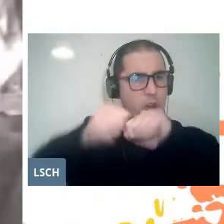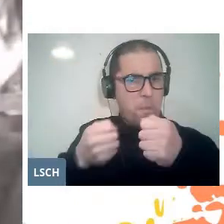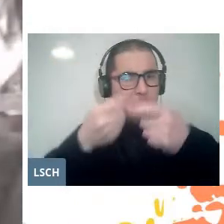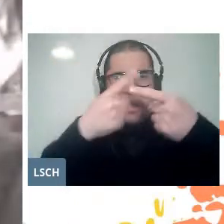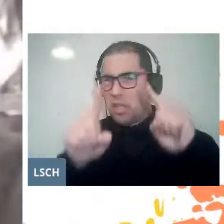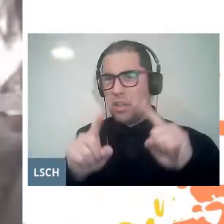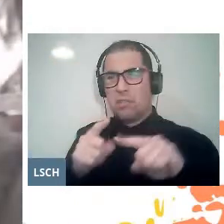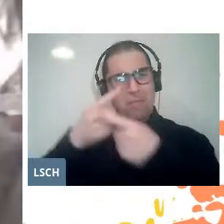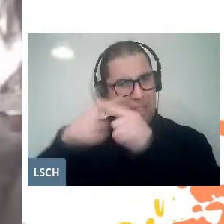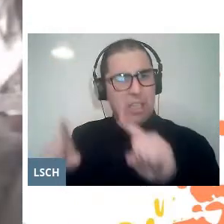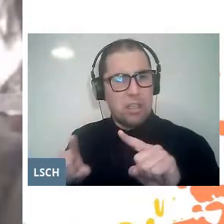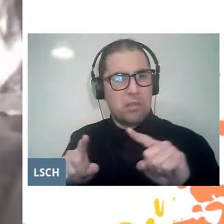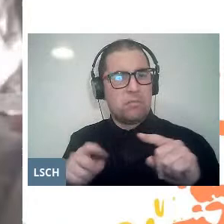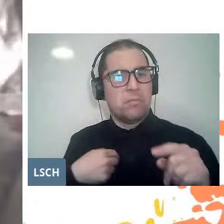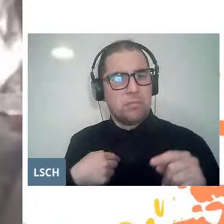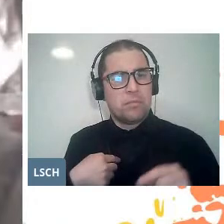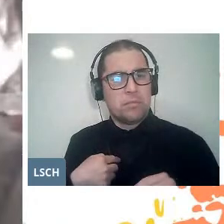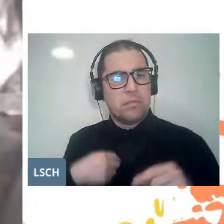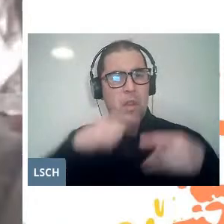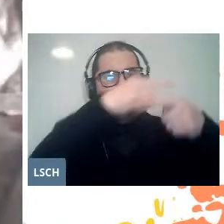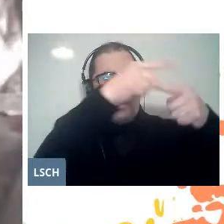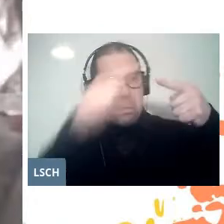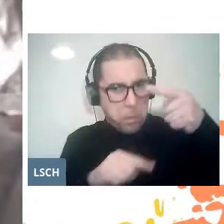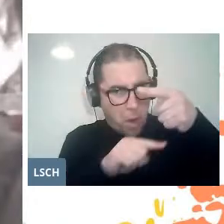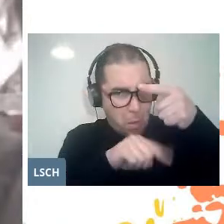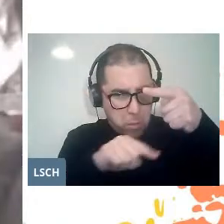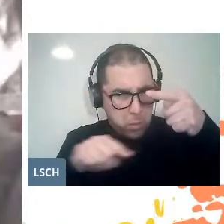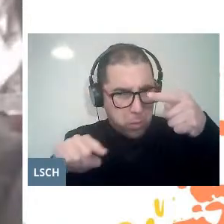and obeys a period of great sensitivity.